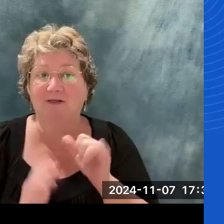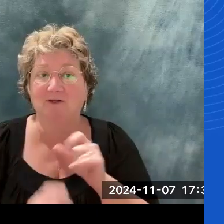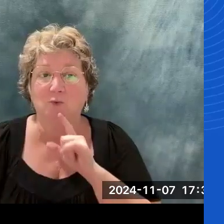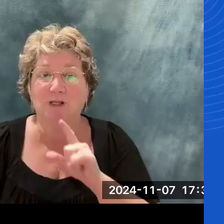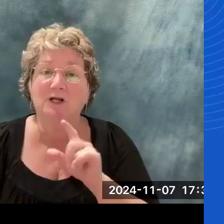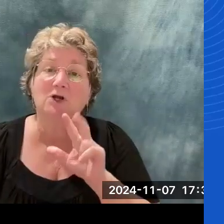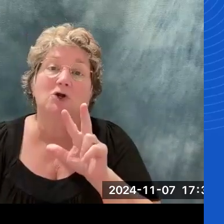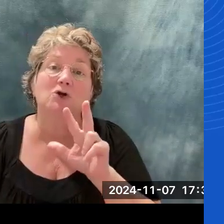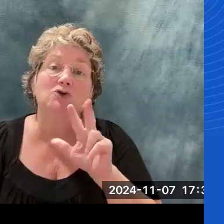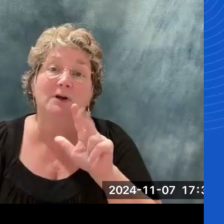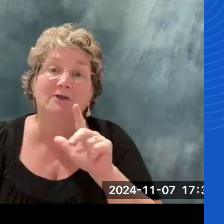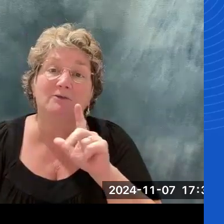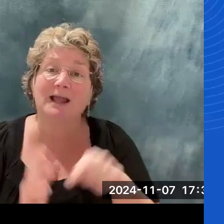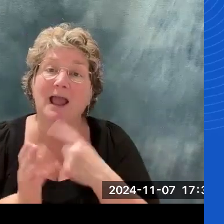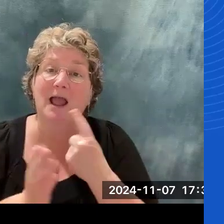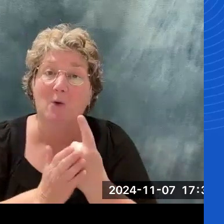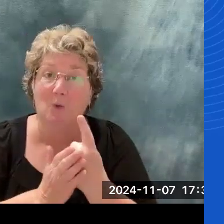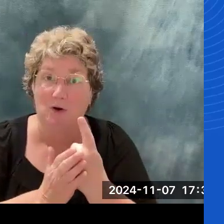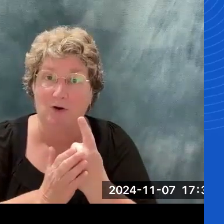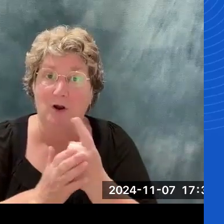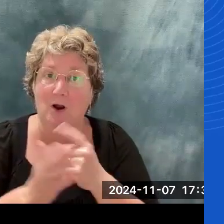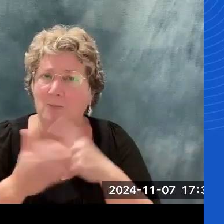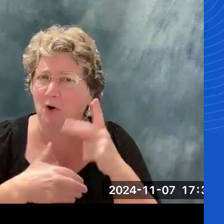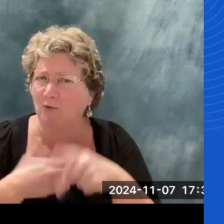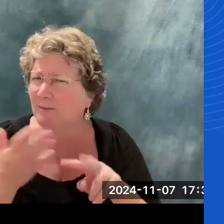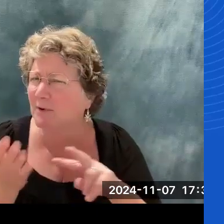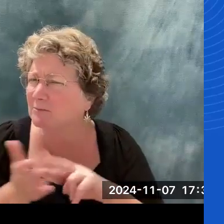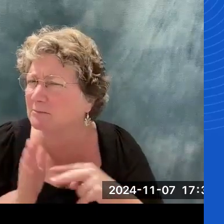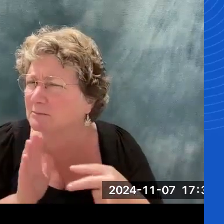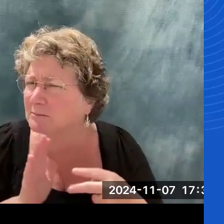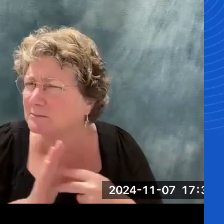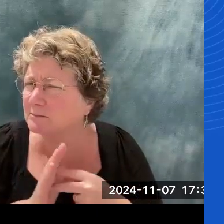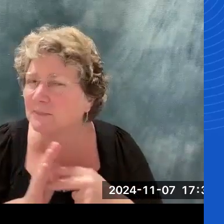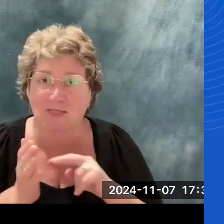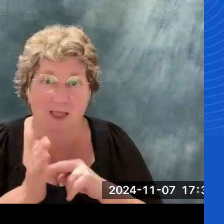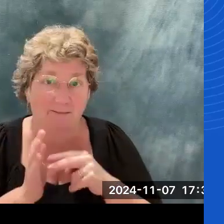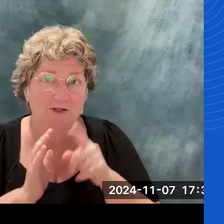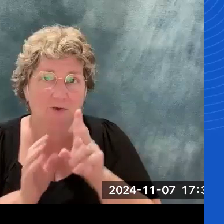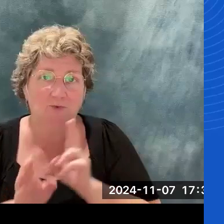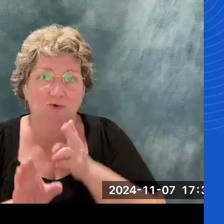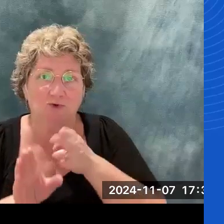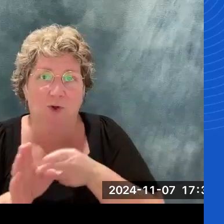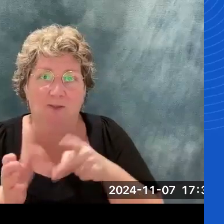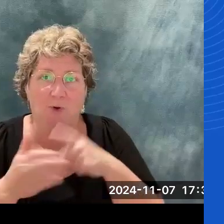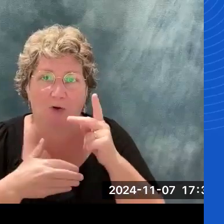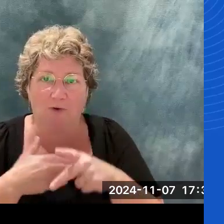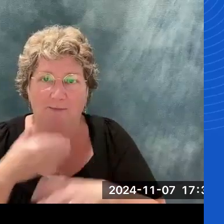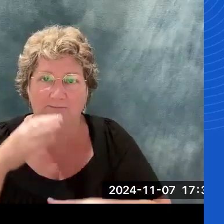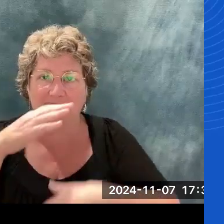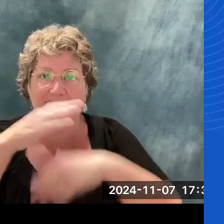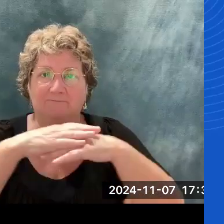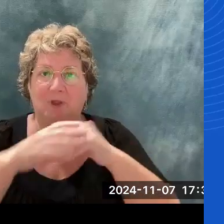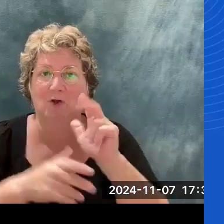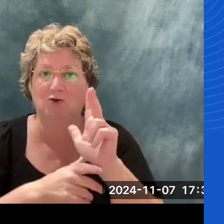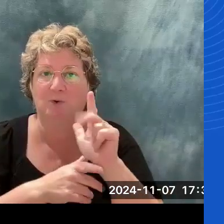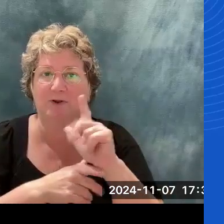I mean by 23 hours is that you can stay in this program for up to 23 hours, so it's not